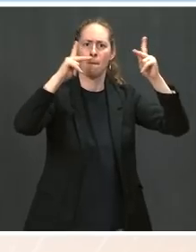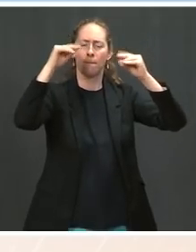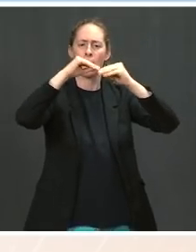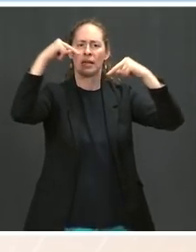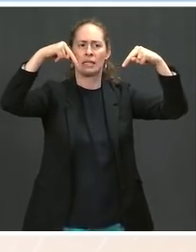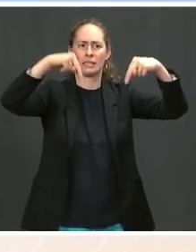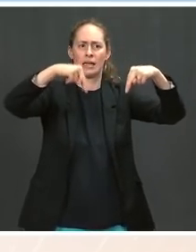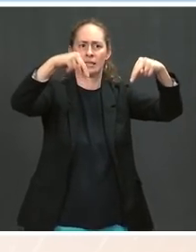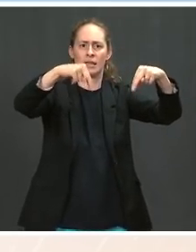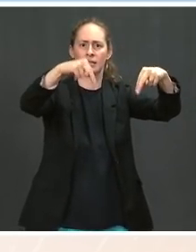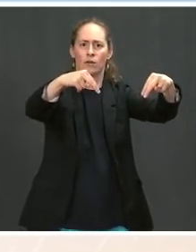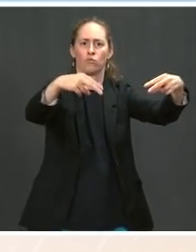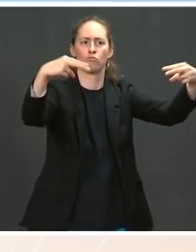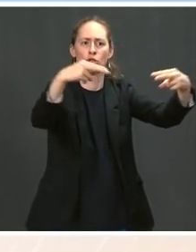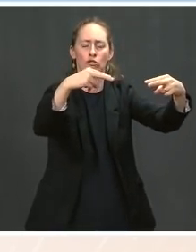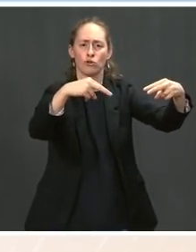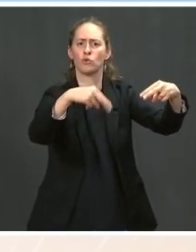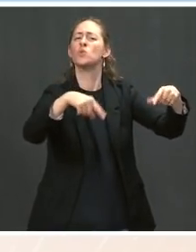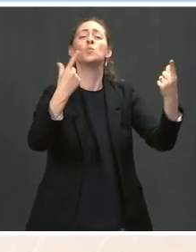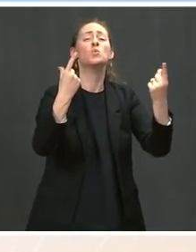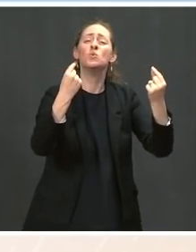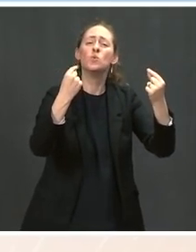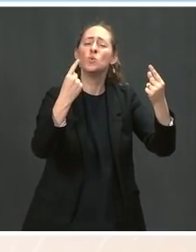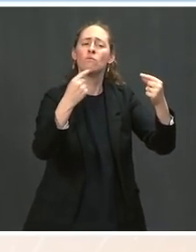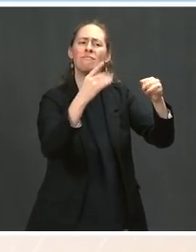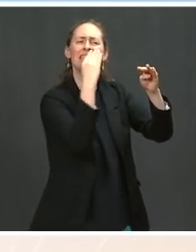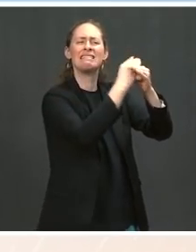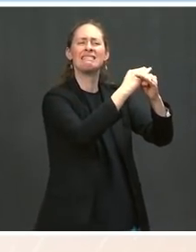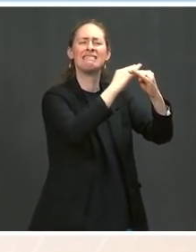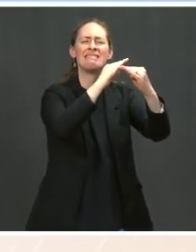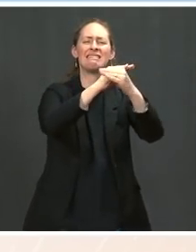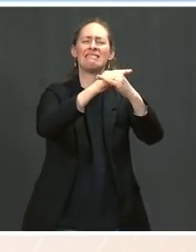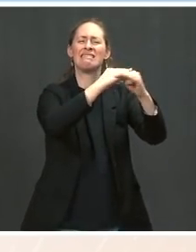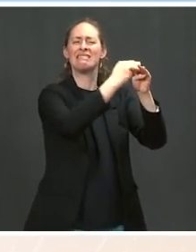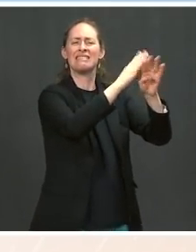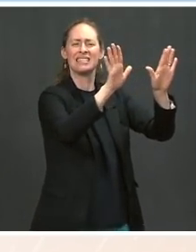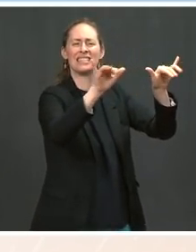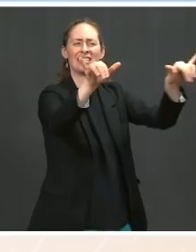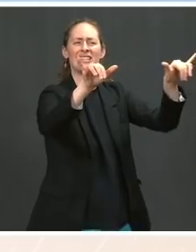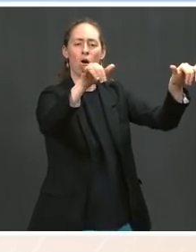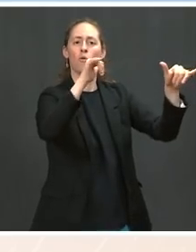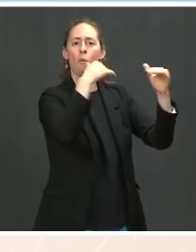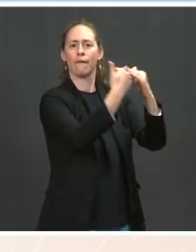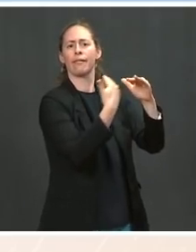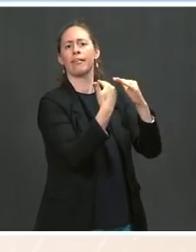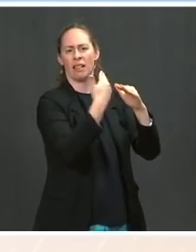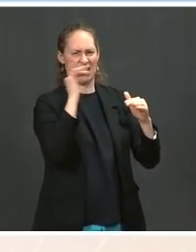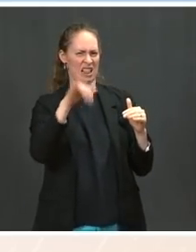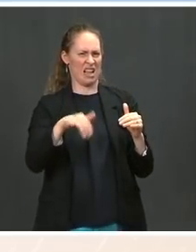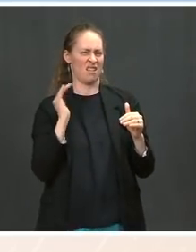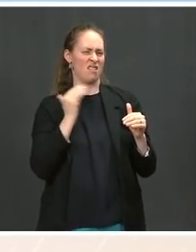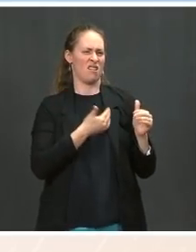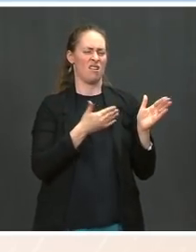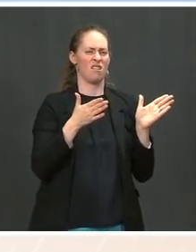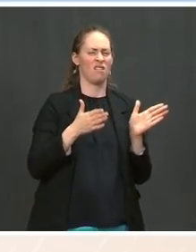in order to reduce the number of migrants who are making it to our border. And certainly, we're having discussions about assistance,